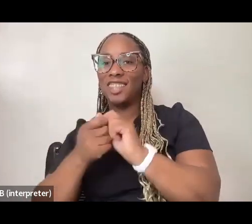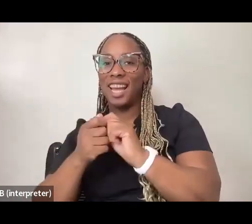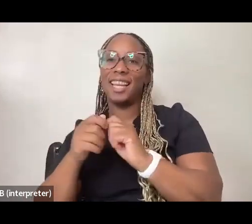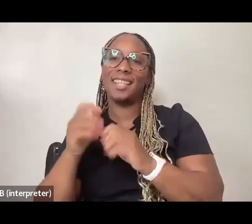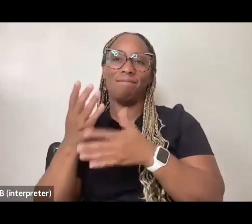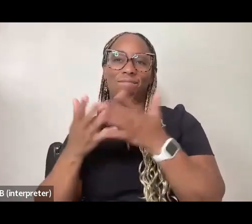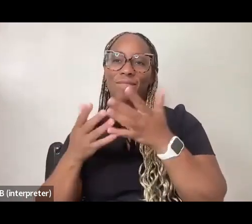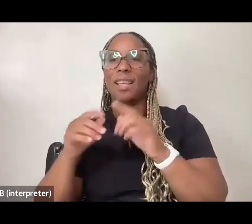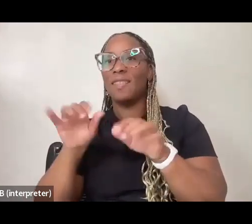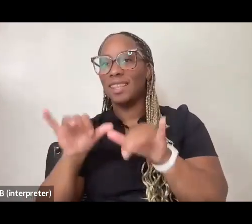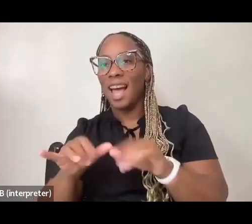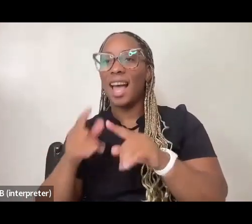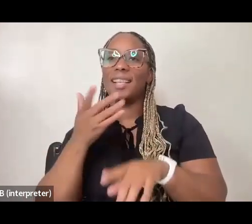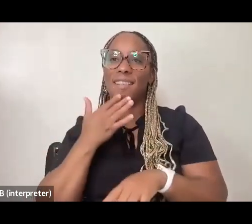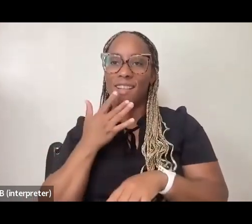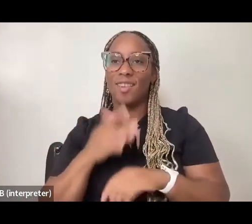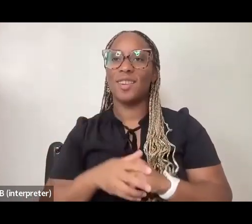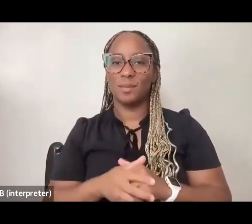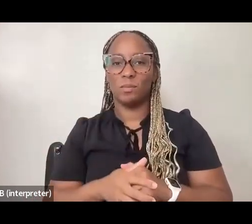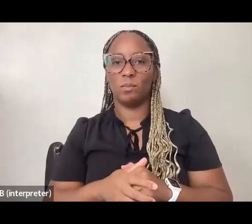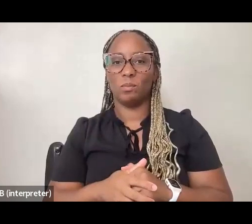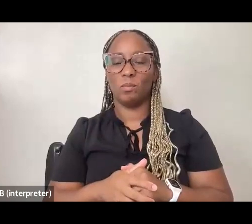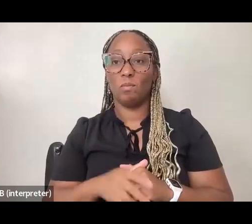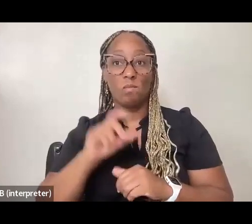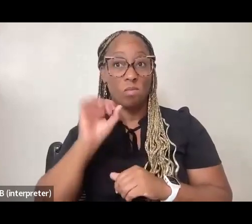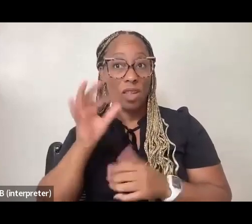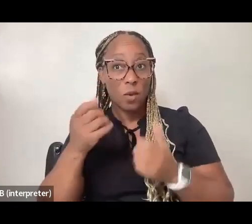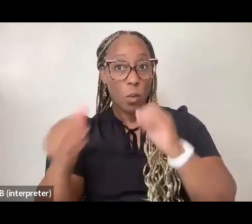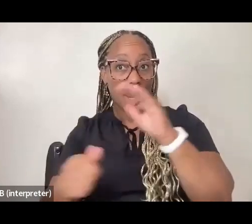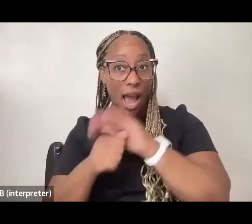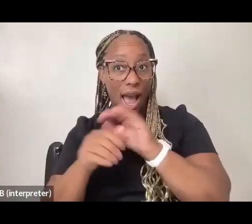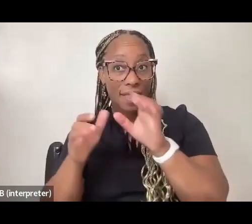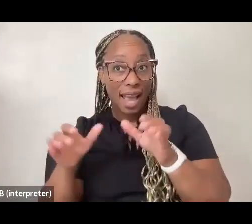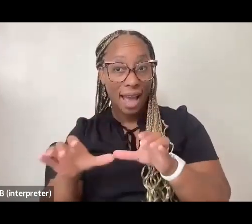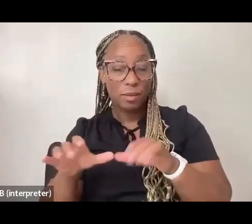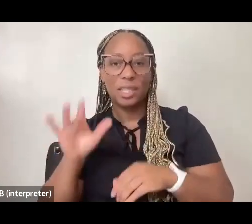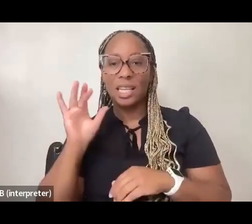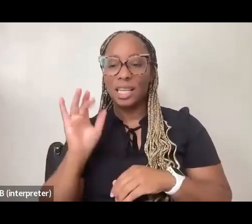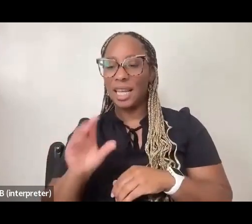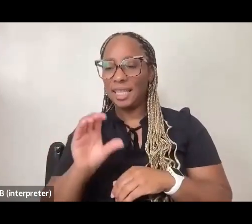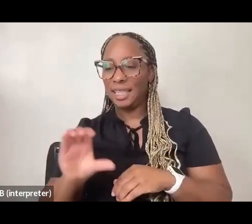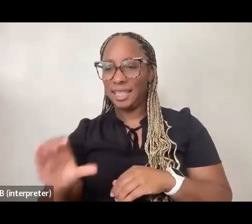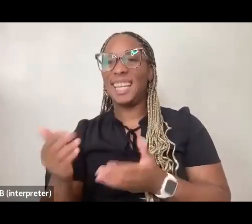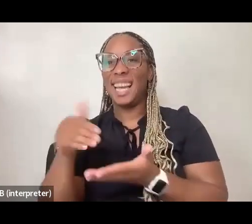such as size and color. If you want to hide the captions, you can click the cc button again, which is now